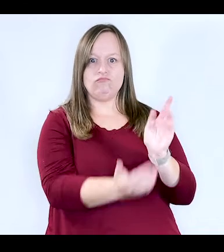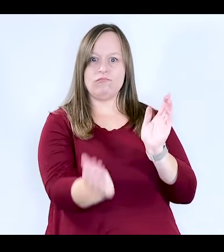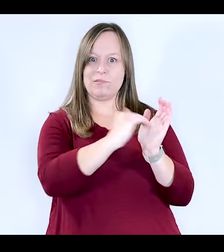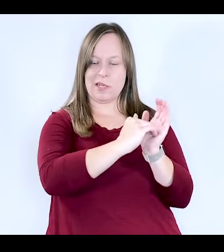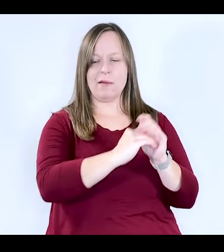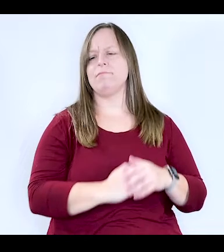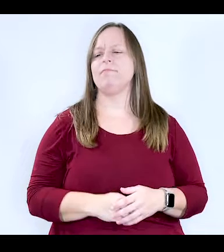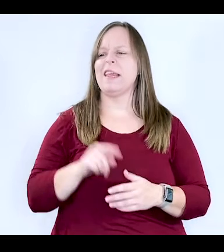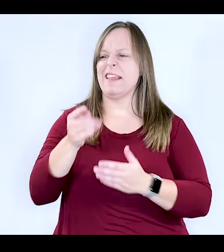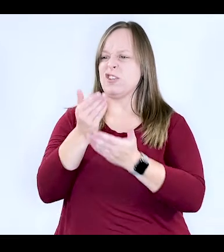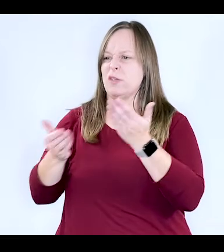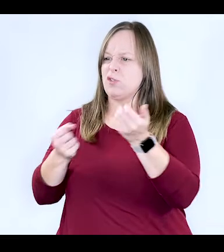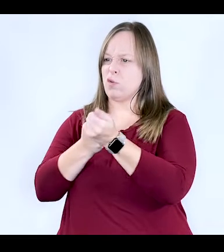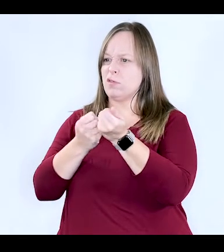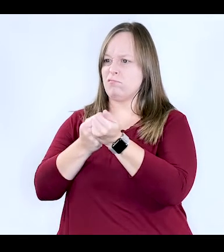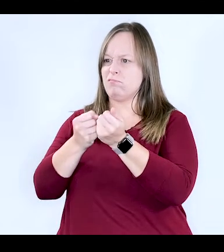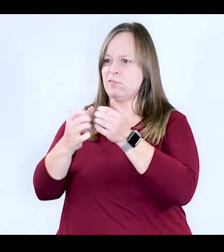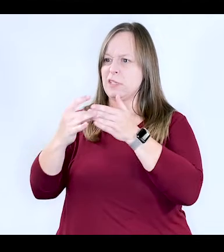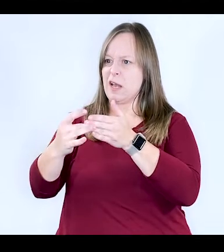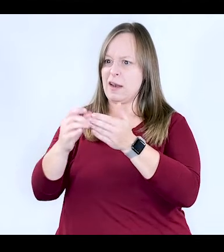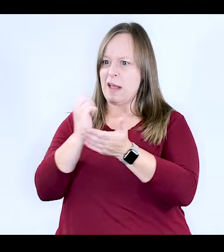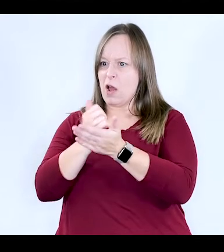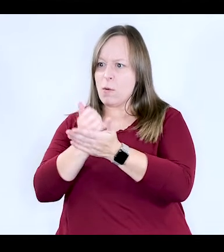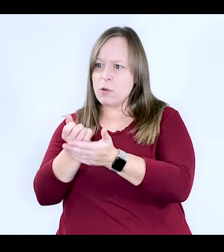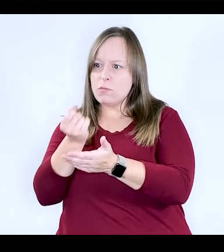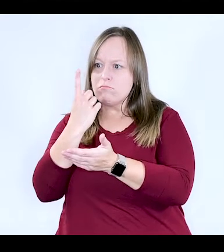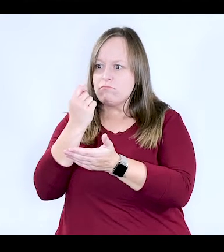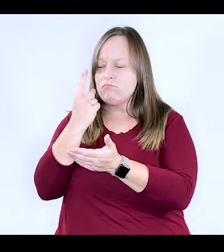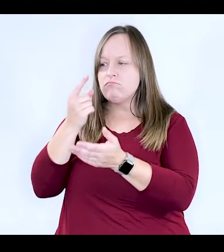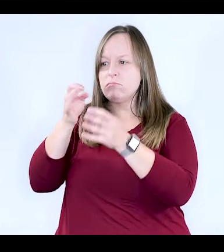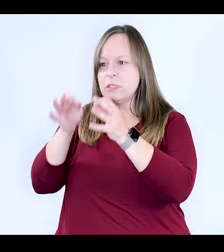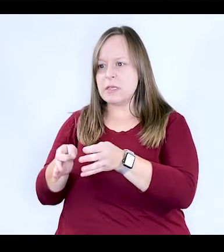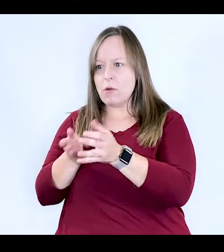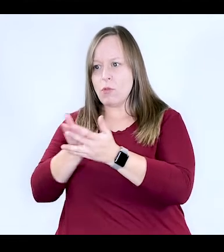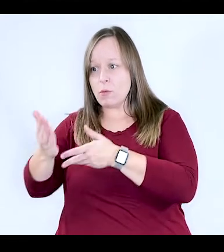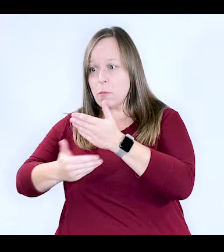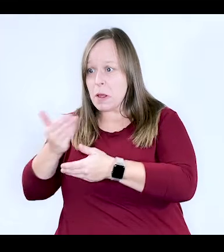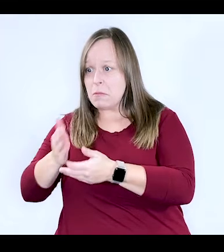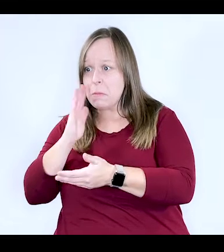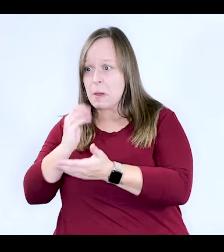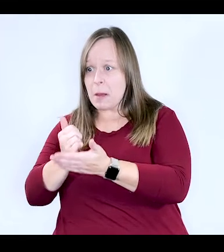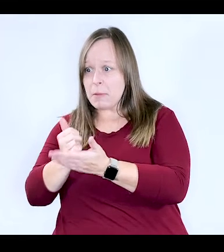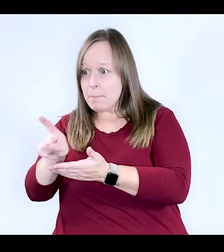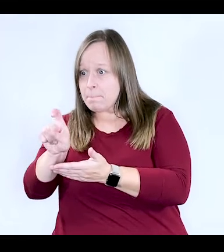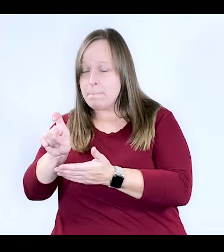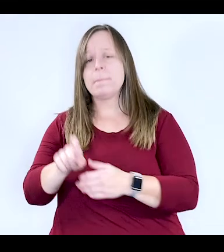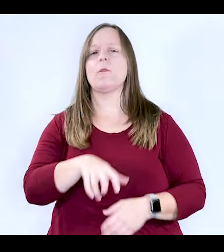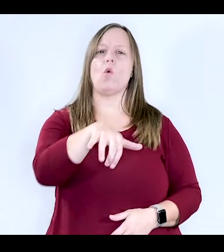And will this resource guide helps someone to decide whether or not they even want to go through with this process? Yes.